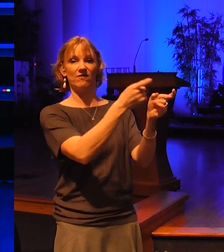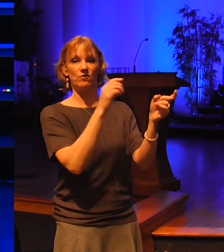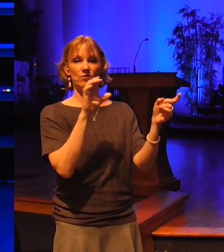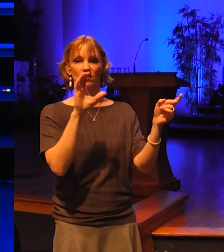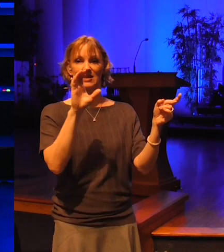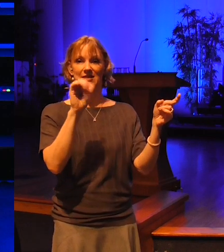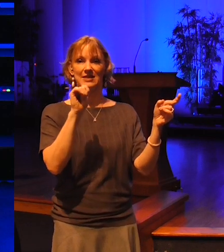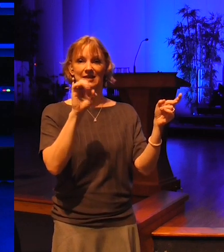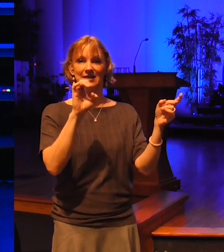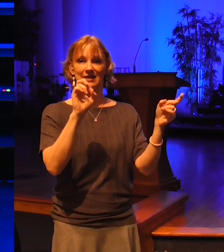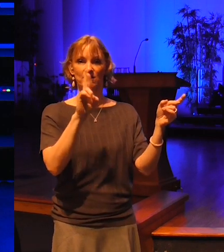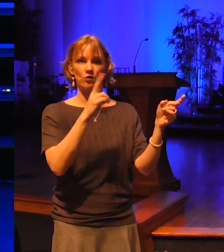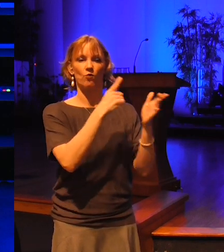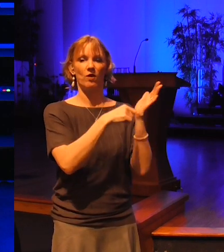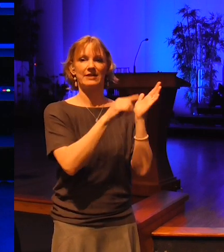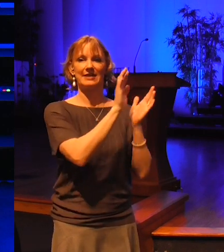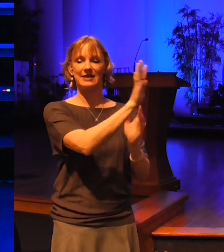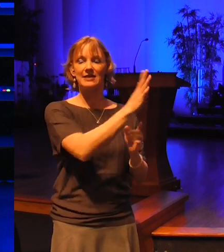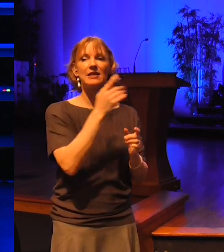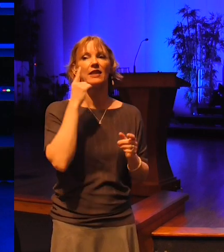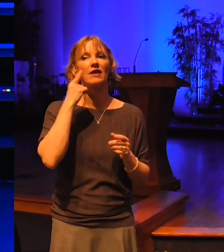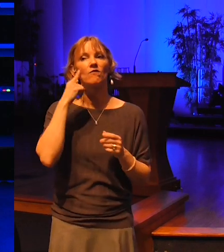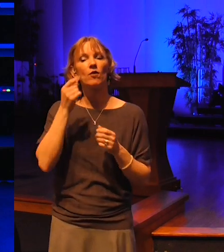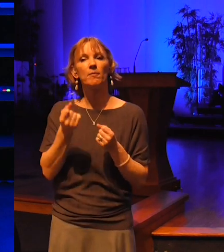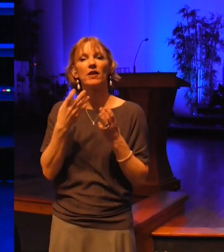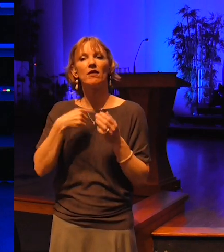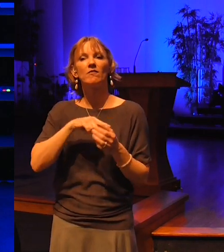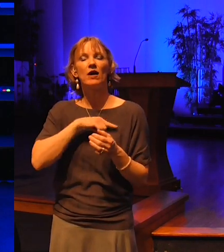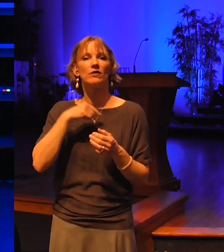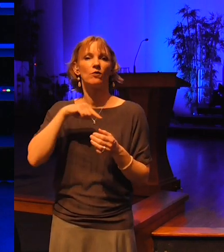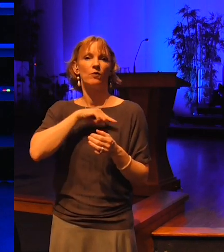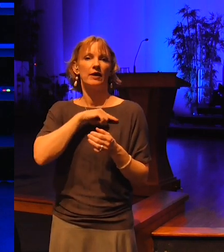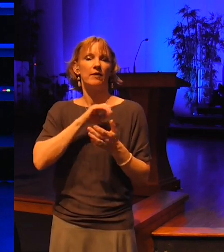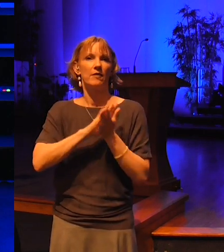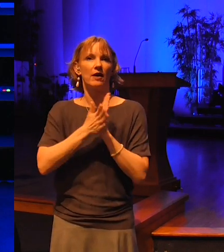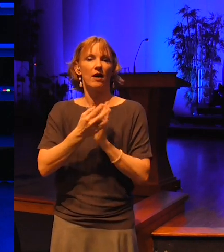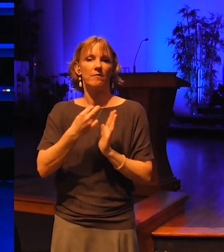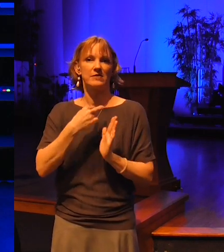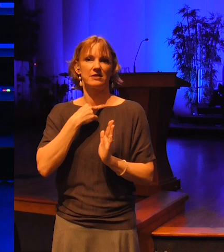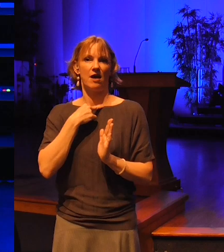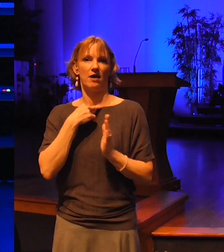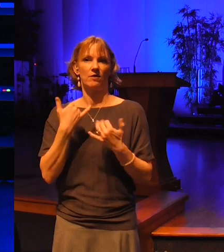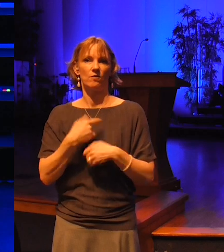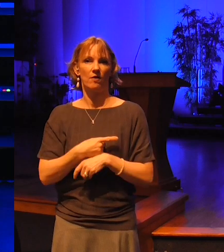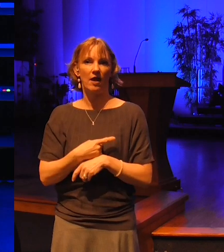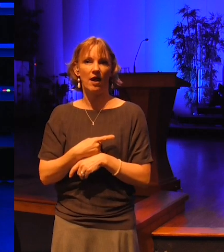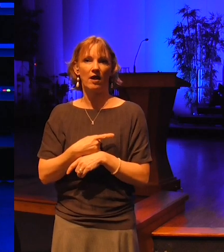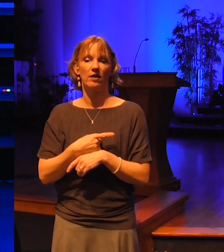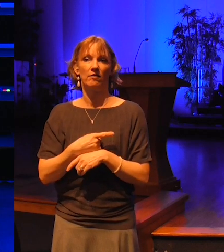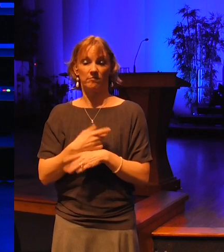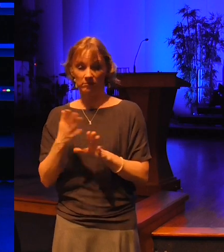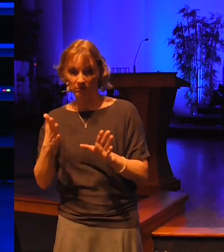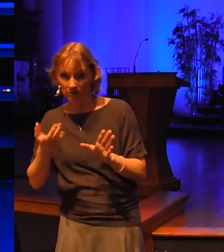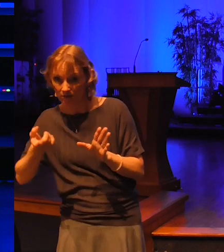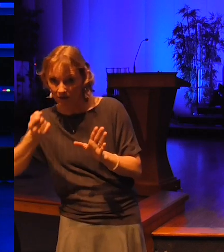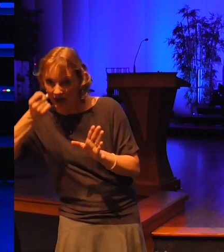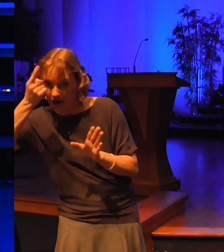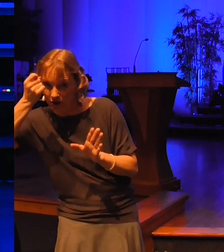for a lot of us we get uh really caught up today arguably very understandably in the nature of our